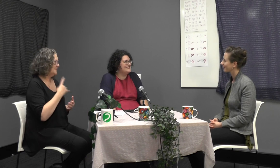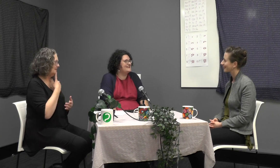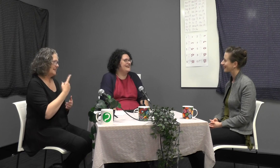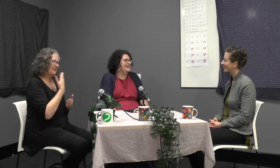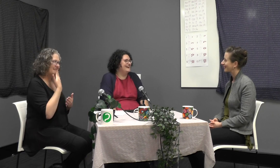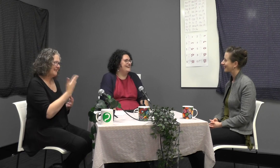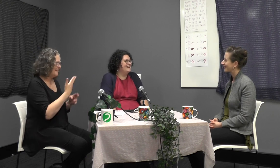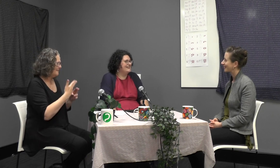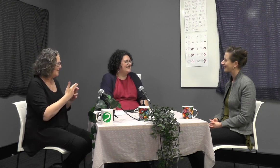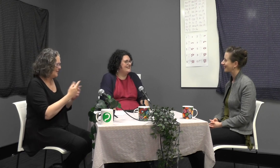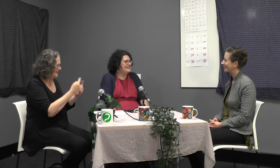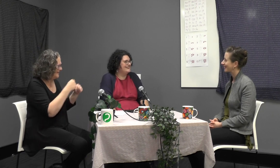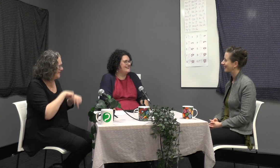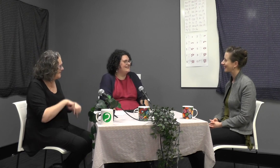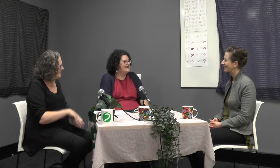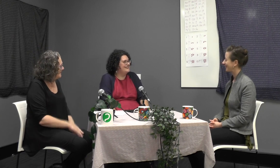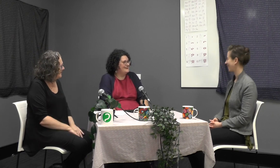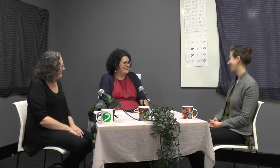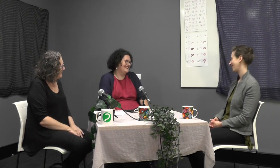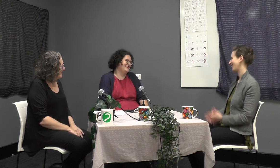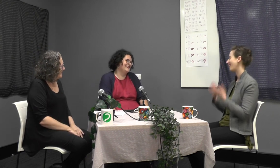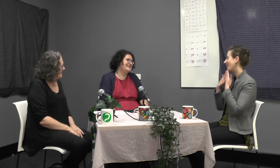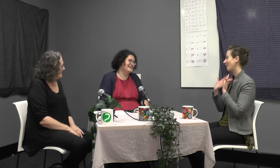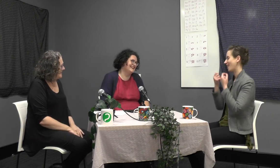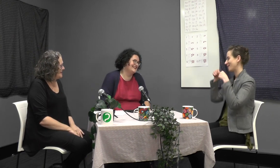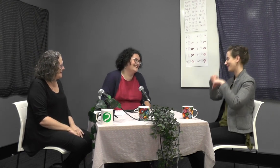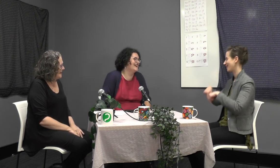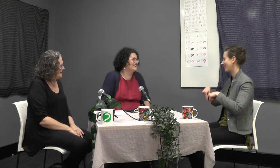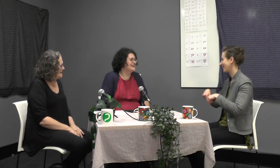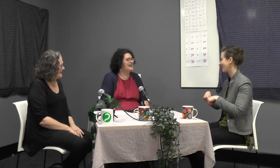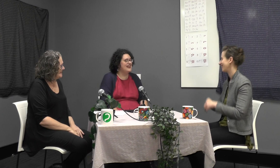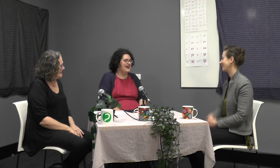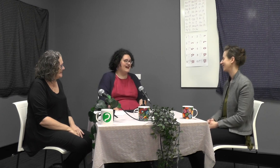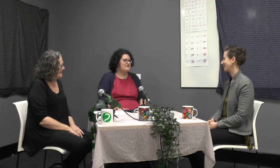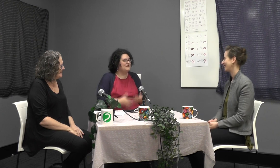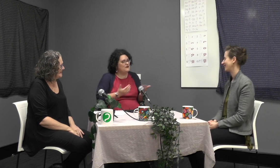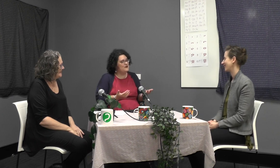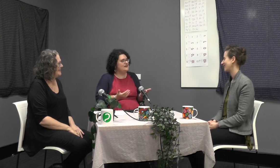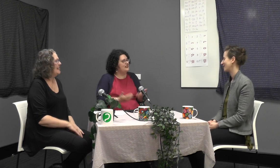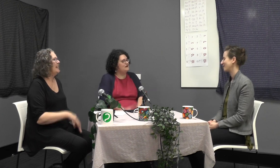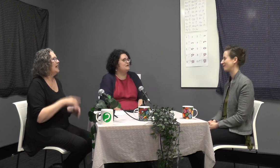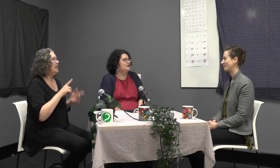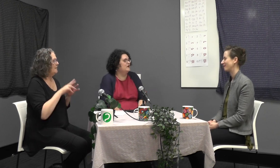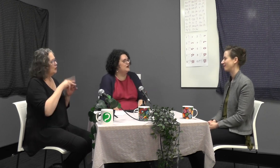Yeah, I’m sure it’s a long process. Gab, thanks so much for joining us. H: Aw, thank you for having me.